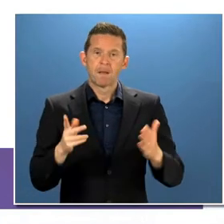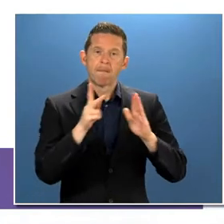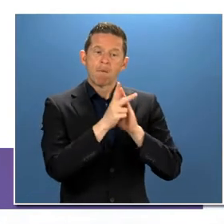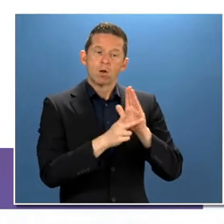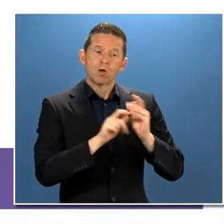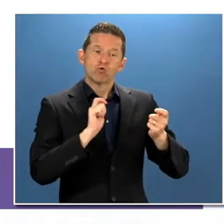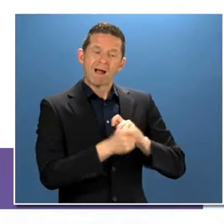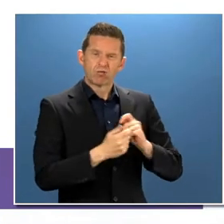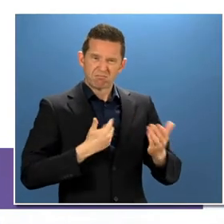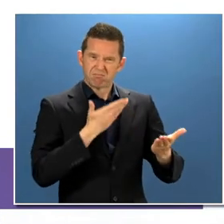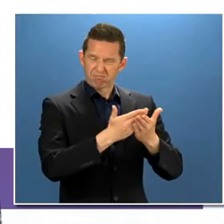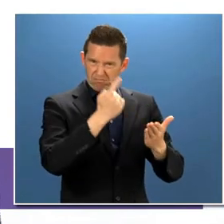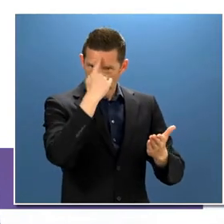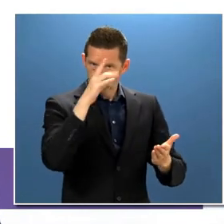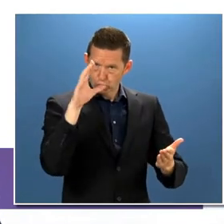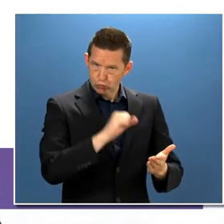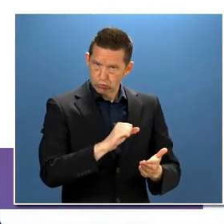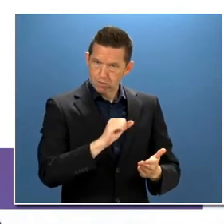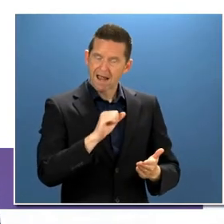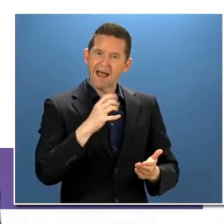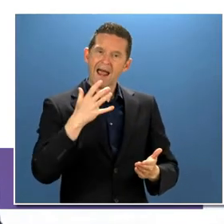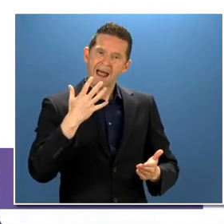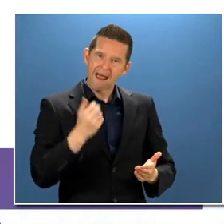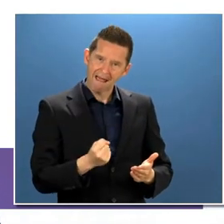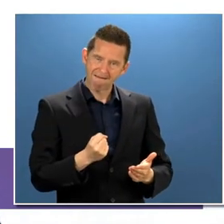there should potentially be a positive duty inserted into the Disability